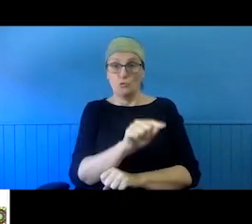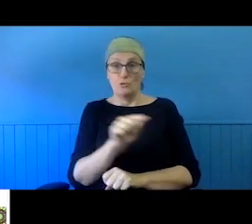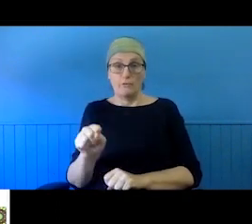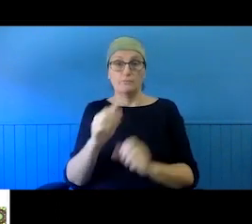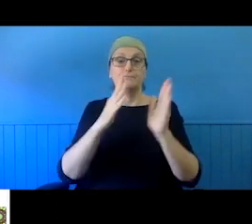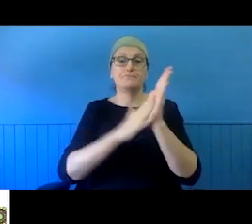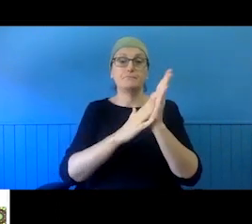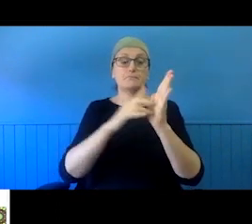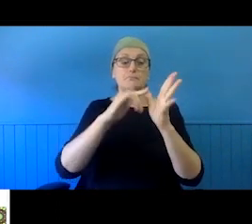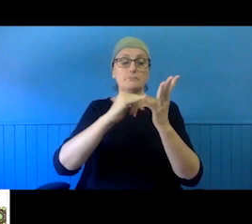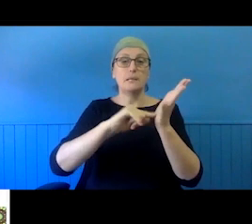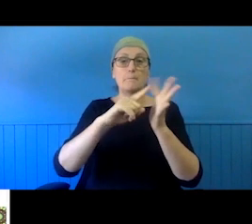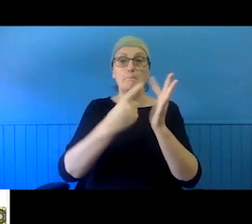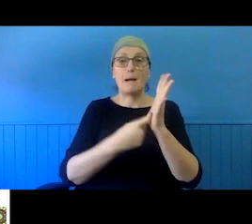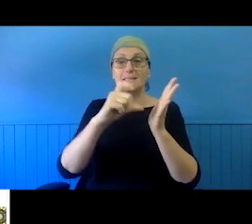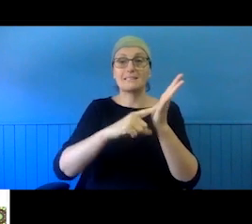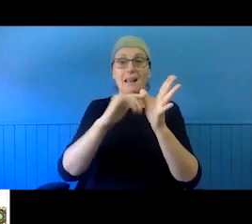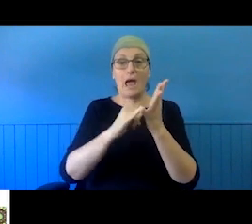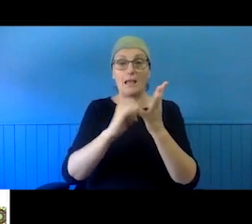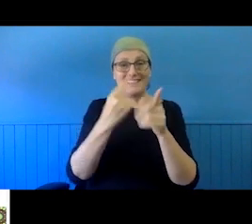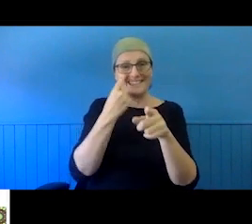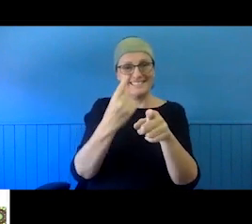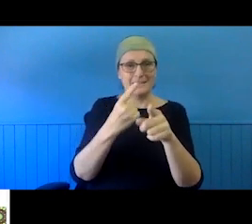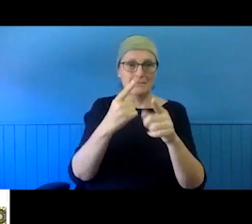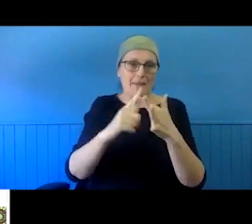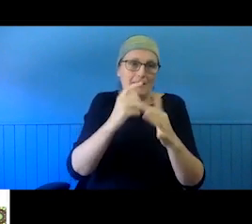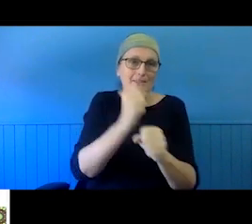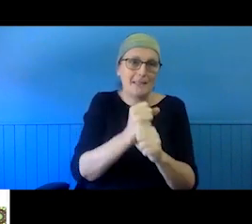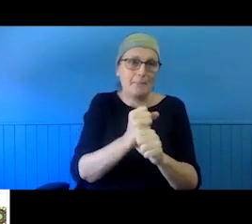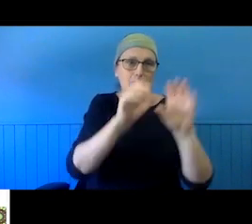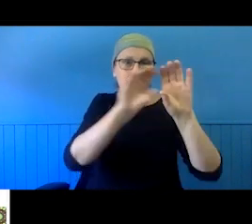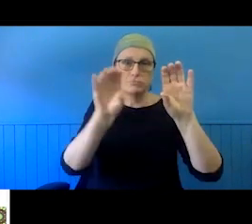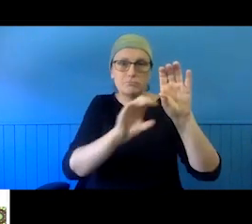is things - it's very celebrity-driven. So, Martin